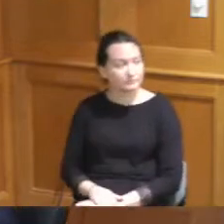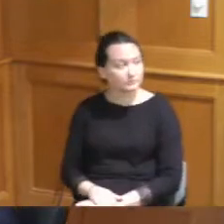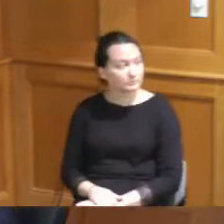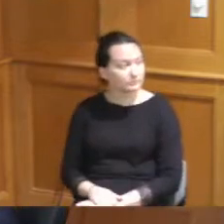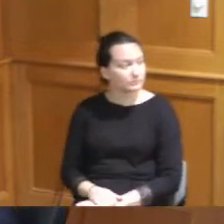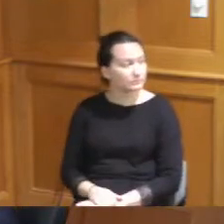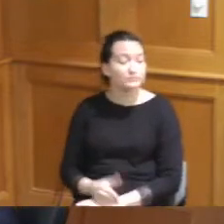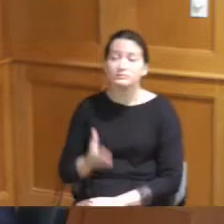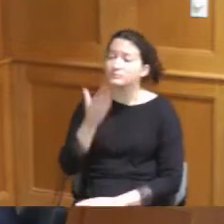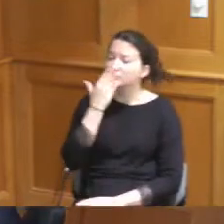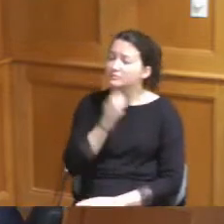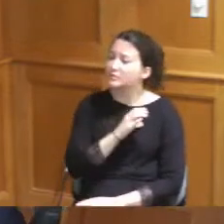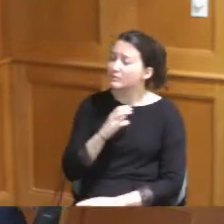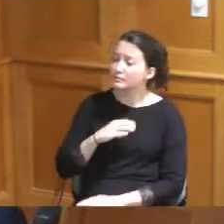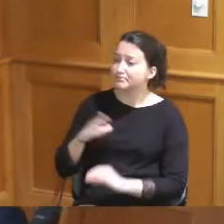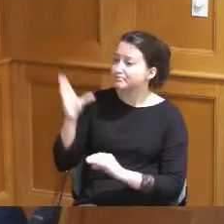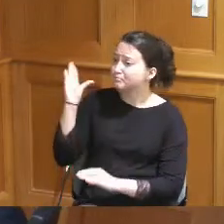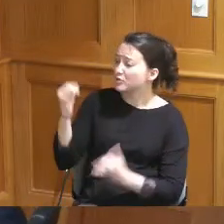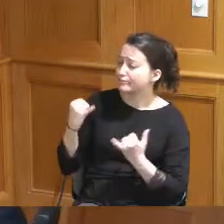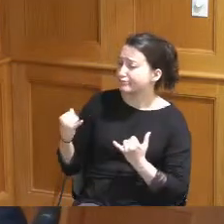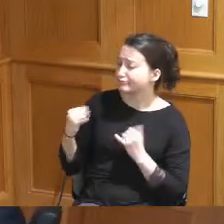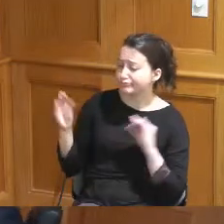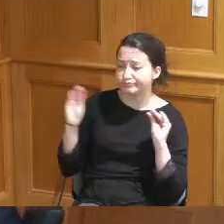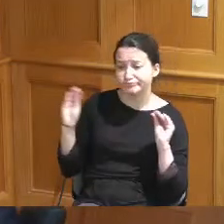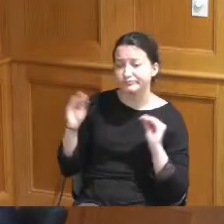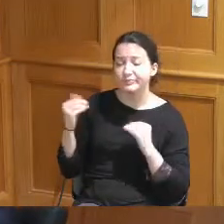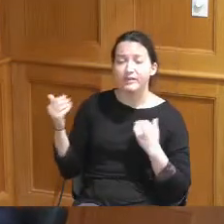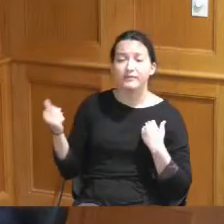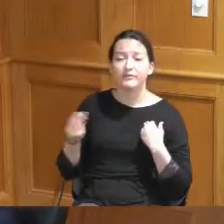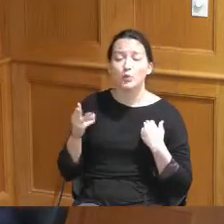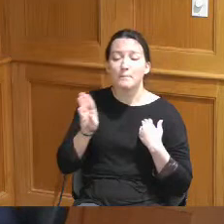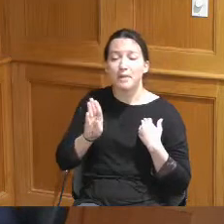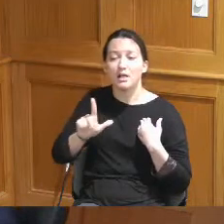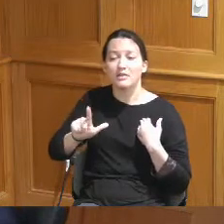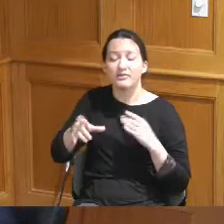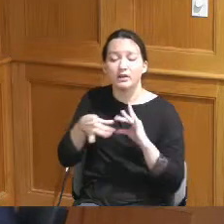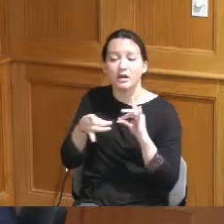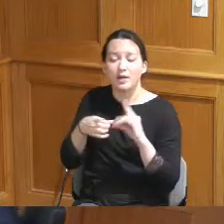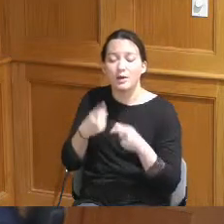you Commissioners no presentations just a couple of by leave comments and then one by leave item